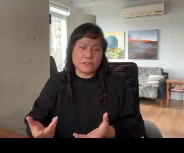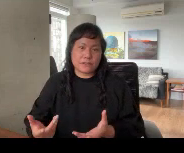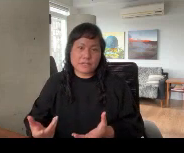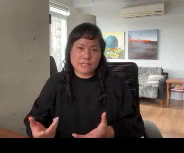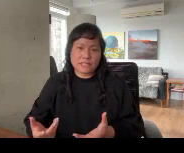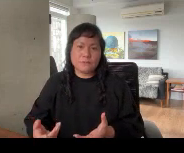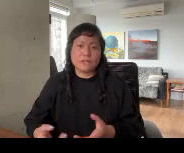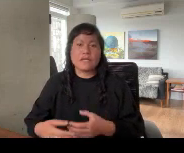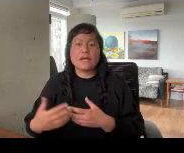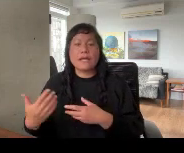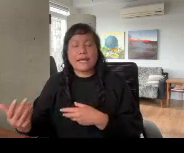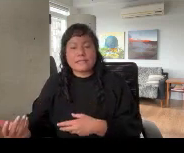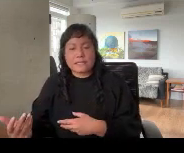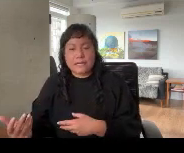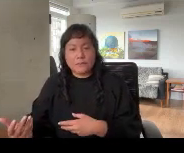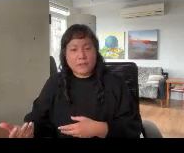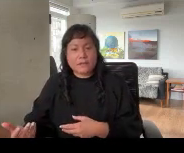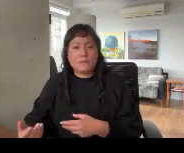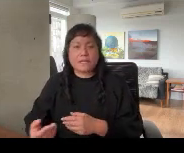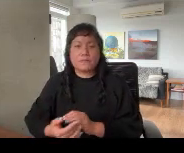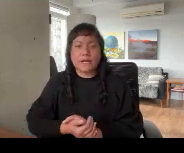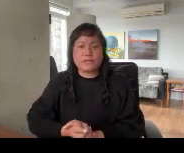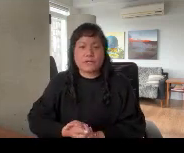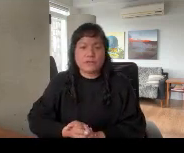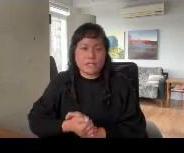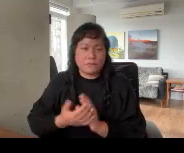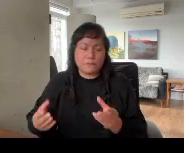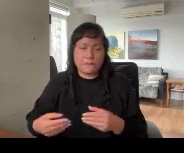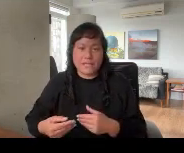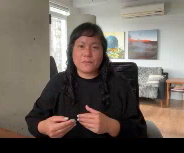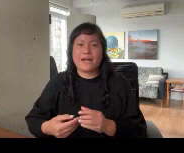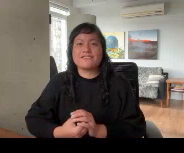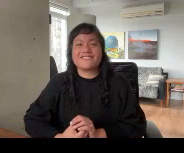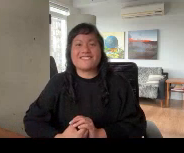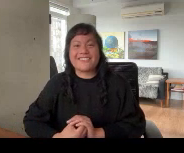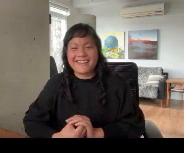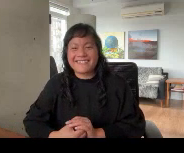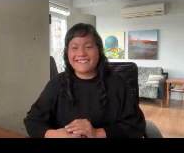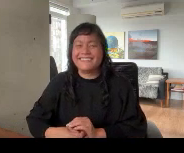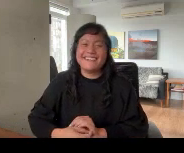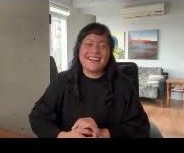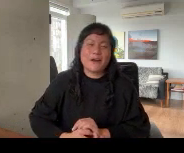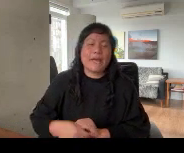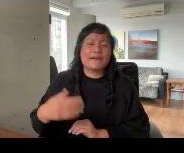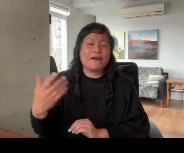how digital accessibility and sustainability best practices or best practices are connected,